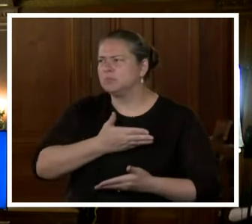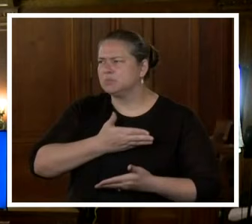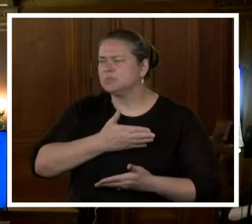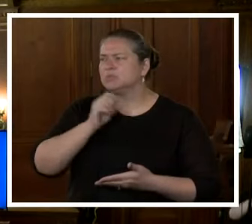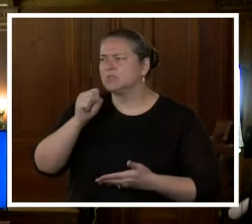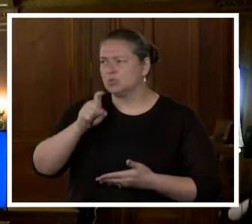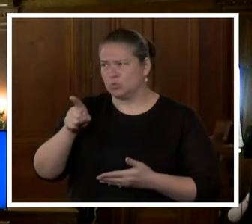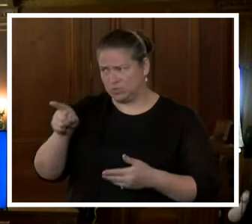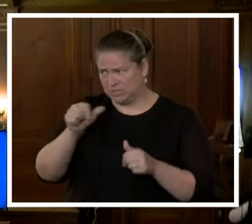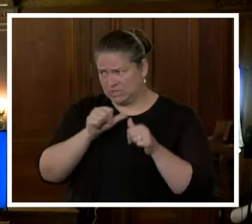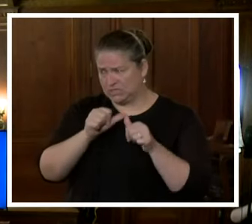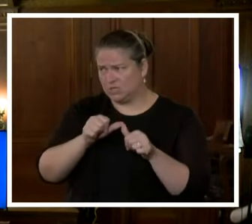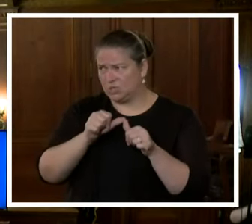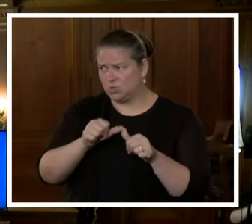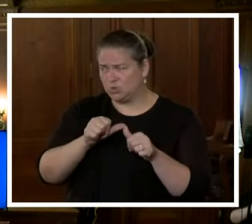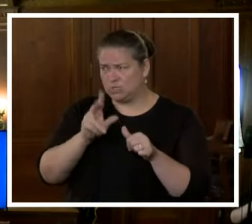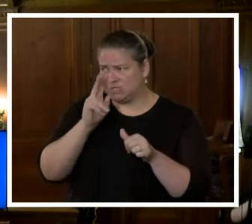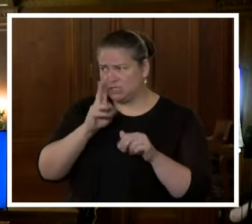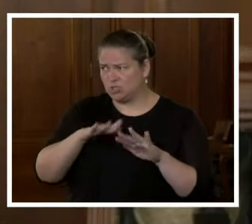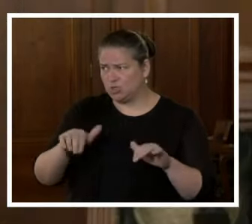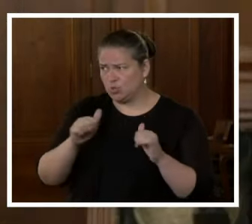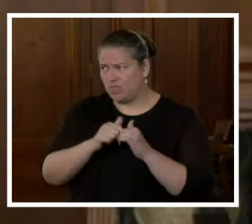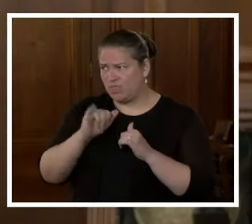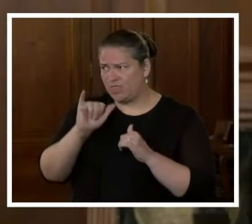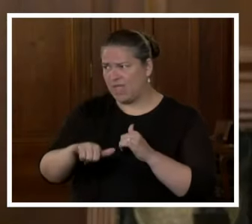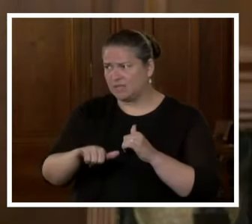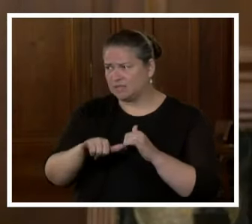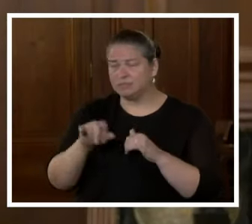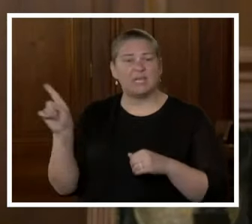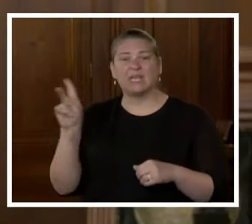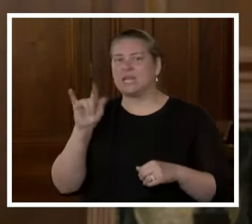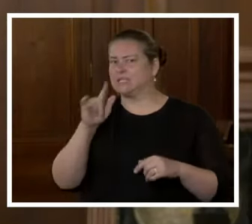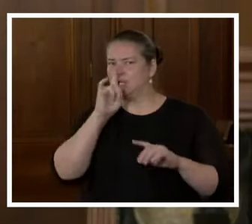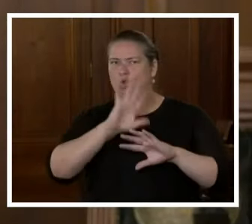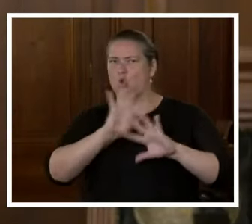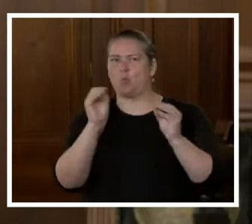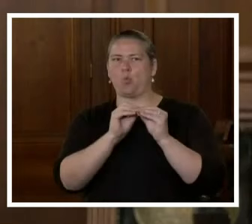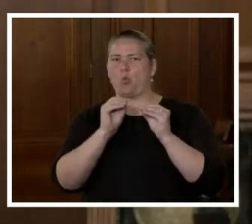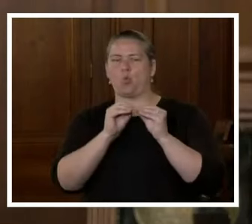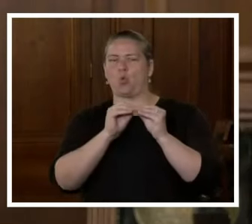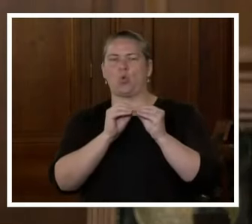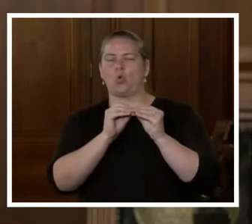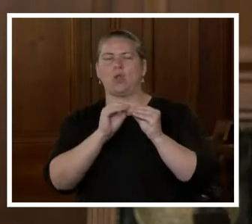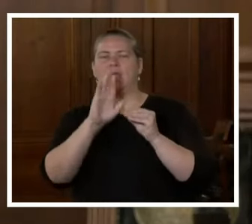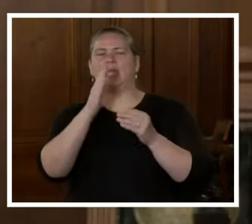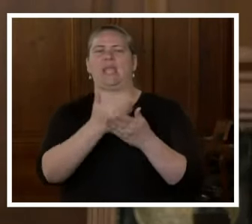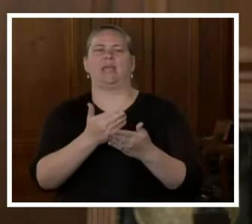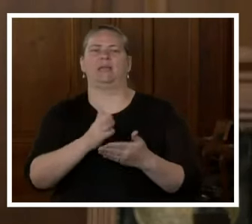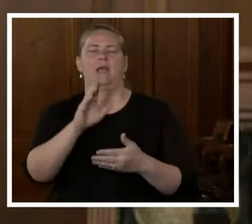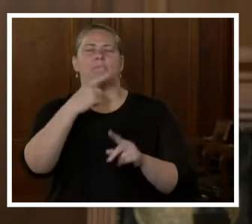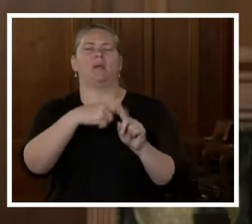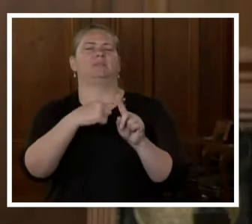YES, BY FAR. I THINK WE HAD A 30-SOMETHING YEAR OLD. EVEN THE 40-YEAR-OLD TODAY IS